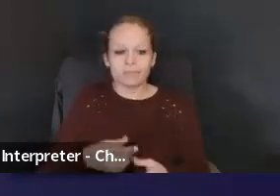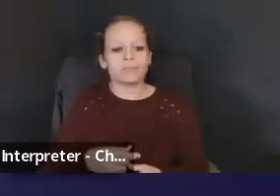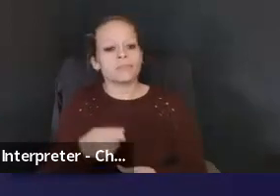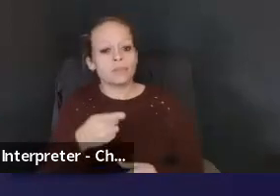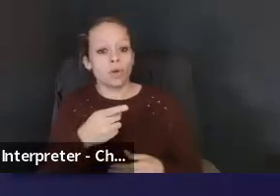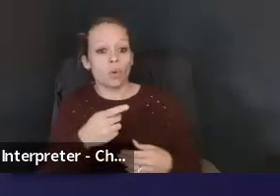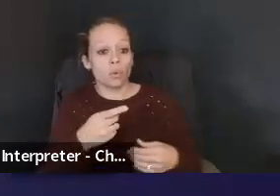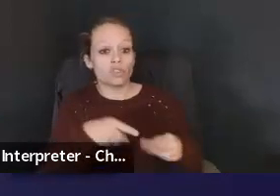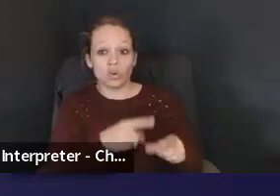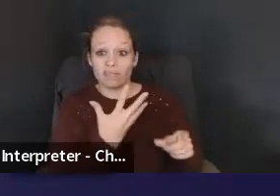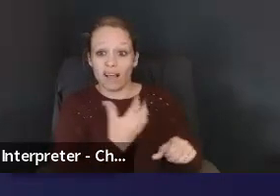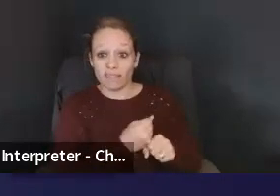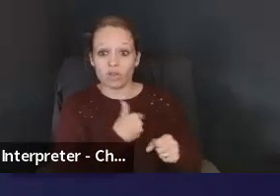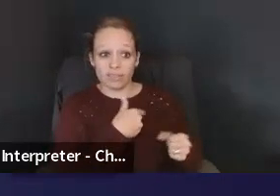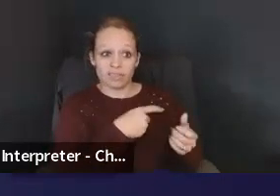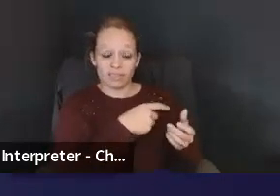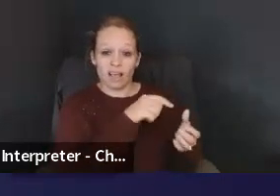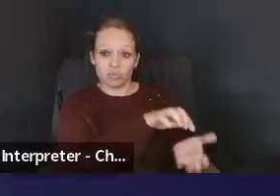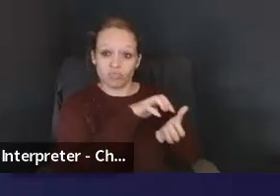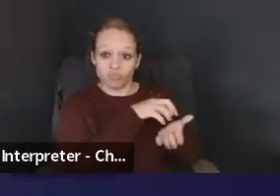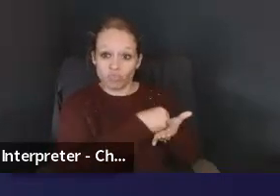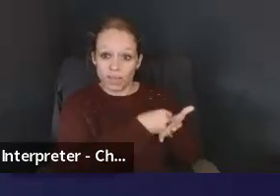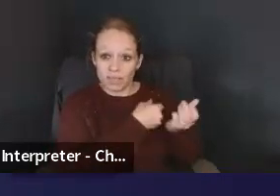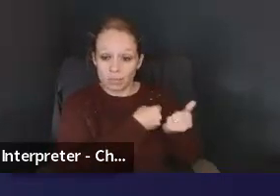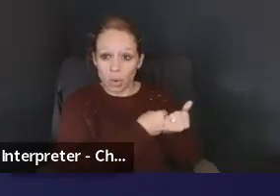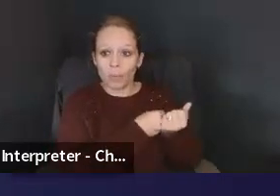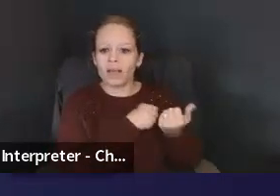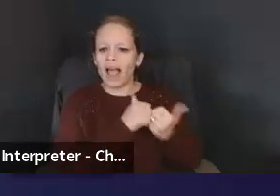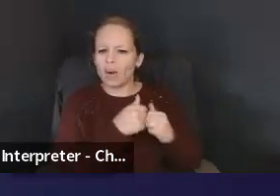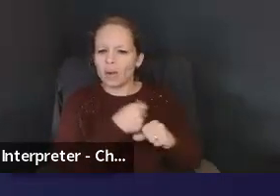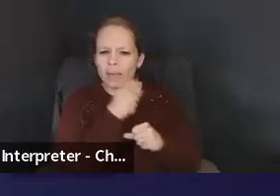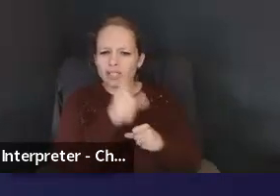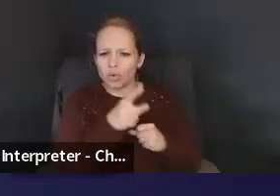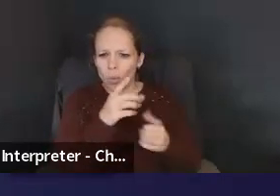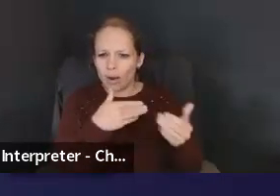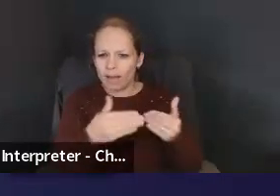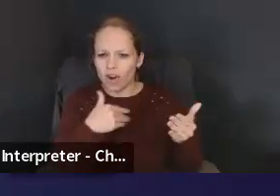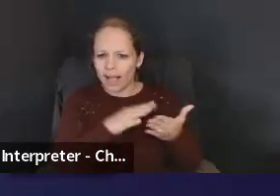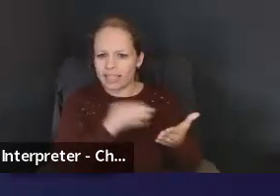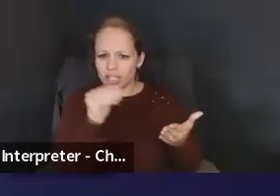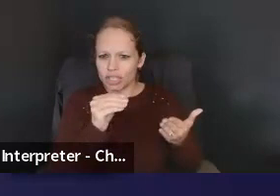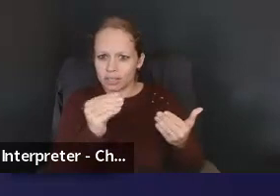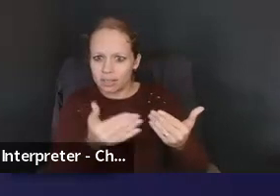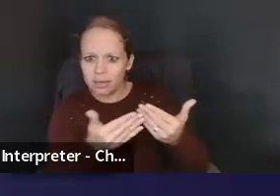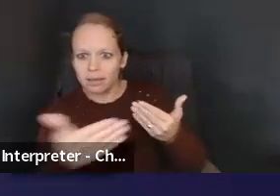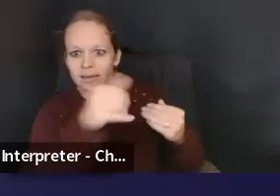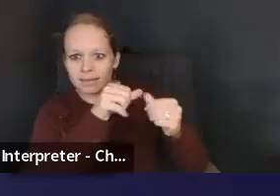we going to ensure that what we learn is carried on. And your funders want to know that too. So,